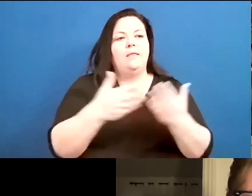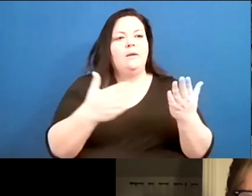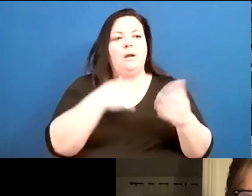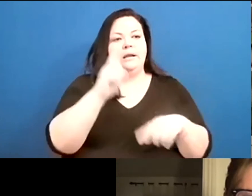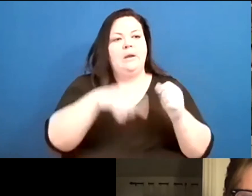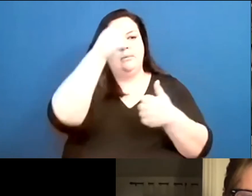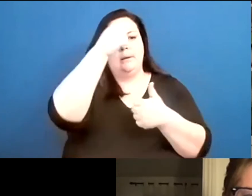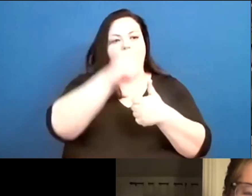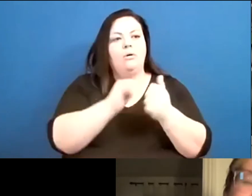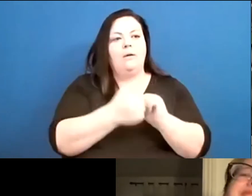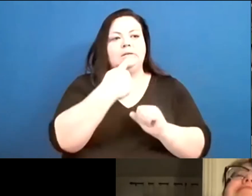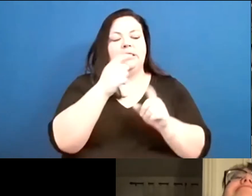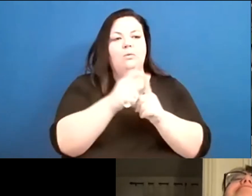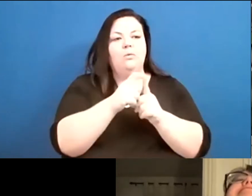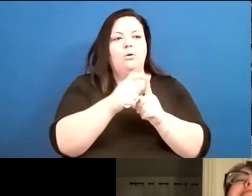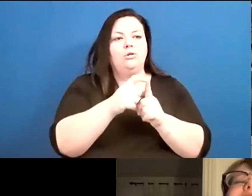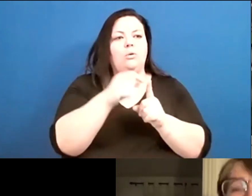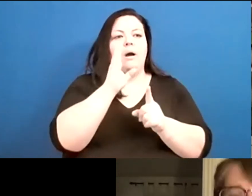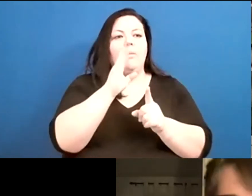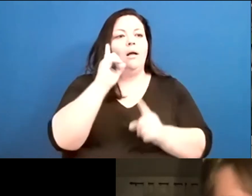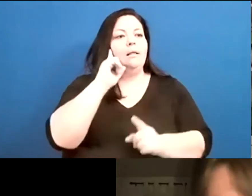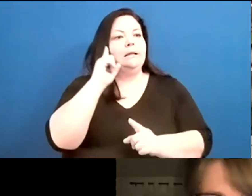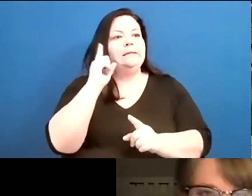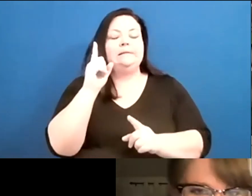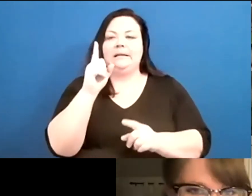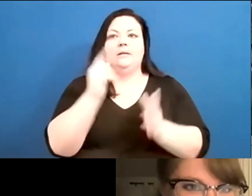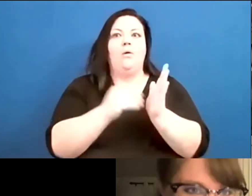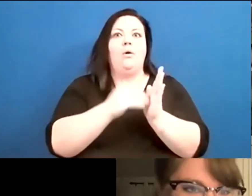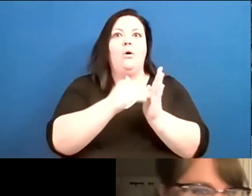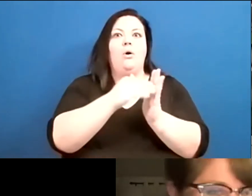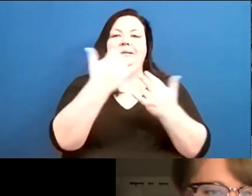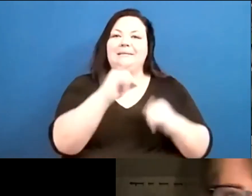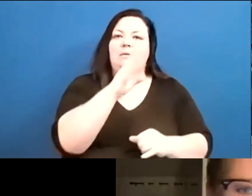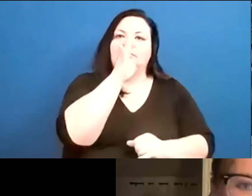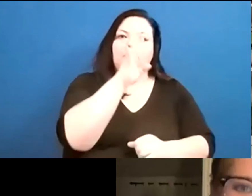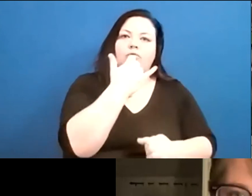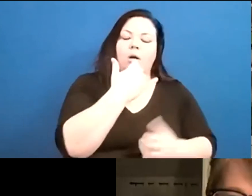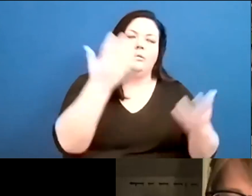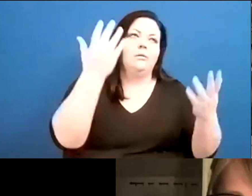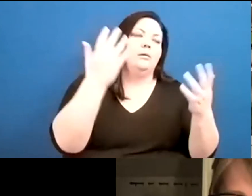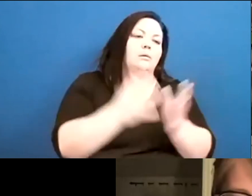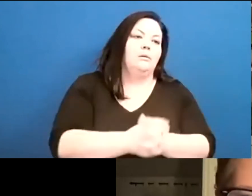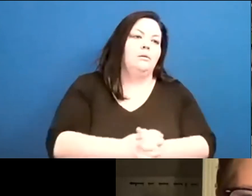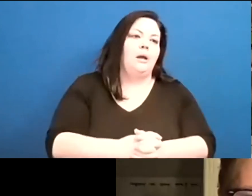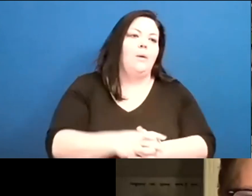a word so I'll like listen to it 80 times and still say it wrong. I was, I was really trying not to say